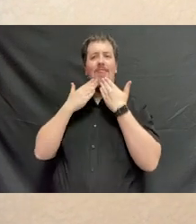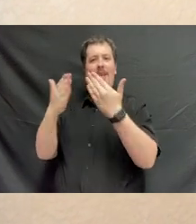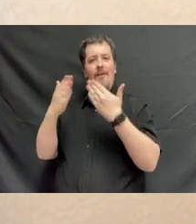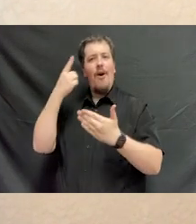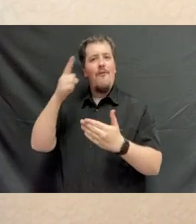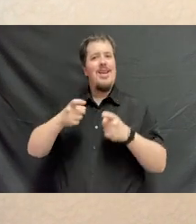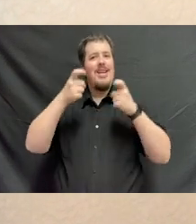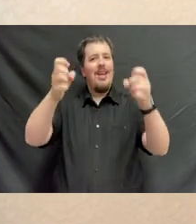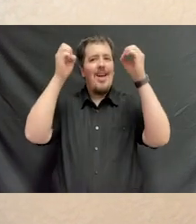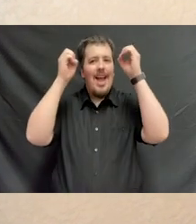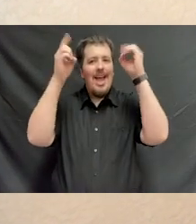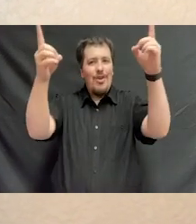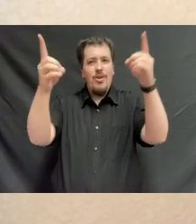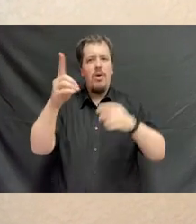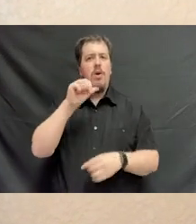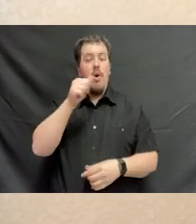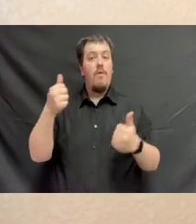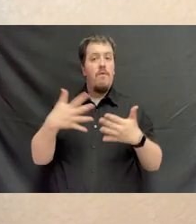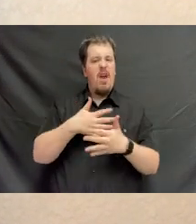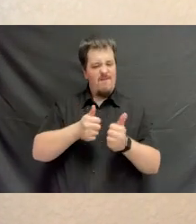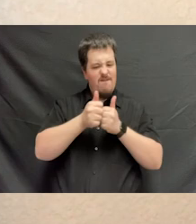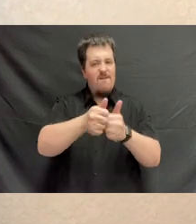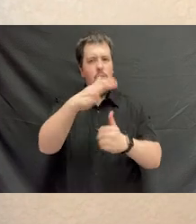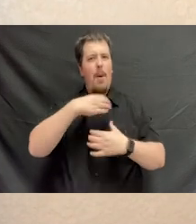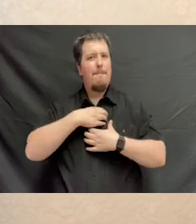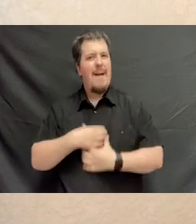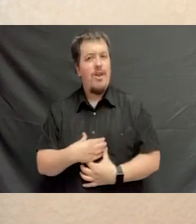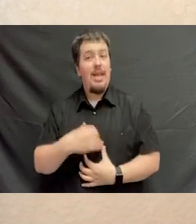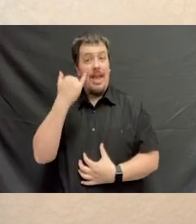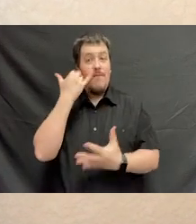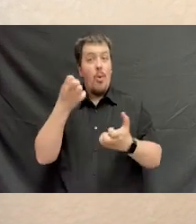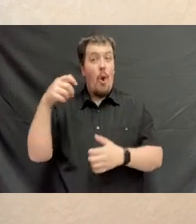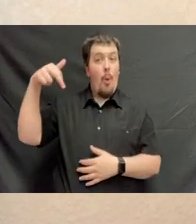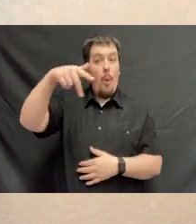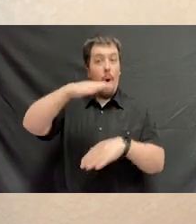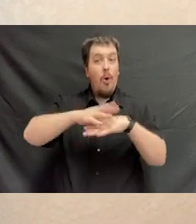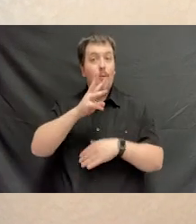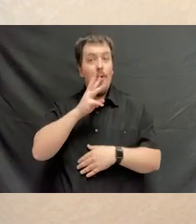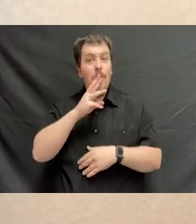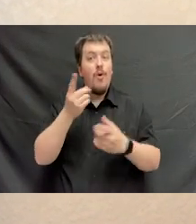and being thankful for the gift of education. And don't be afraid to follow your passions. Remember, if you wanna walk on water,